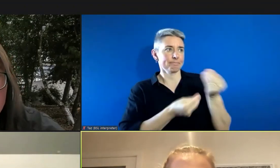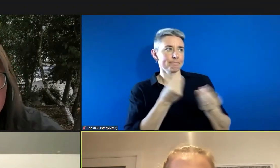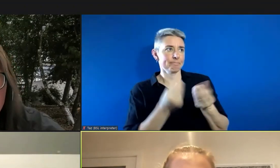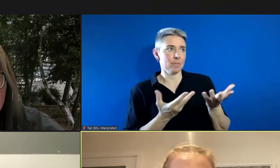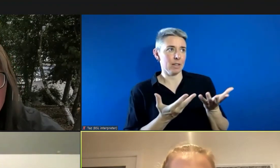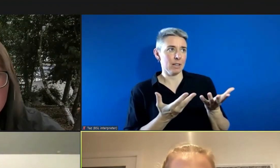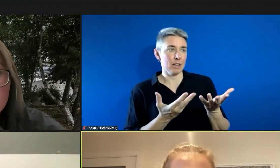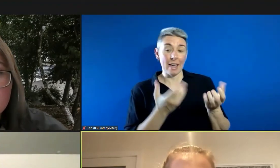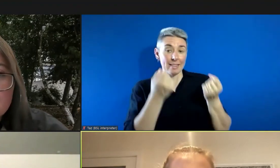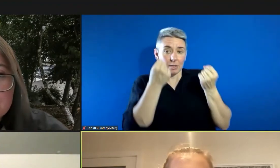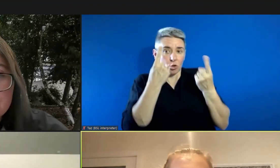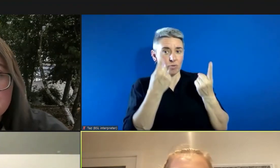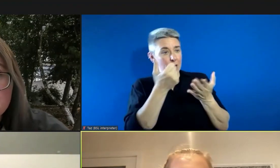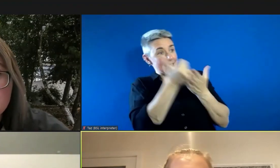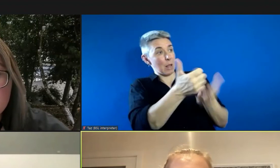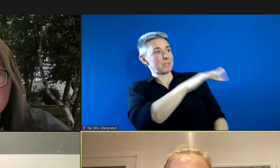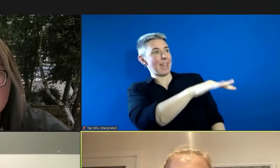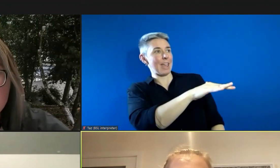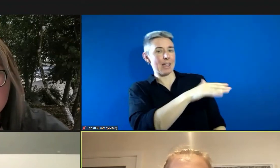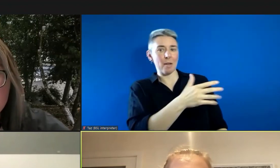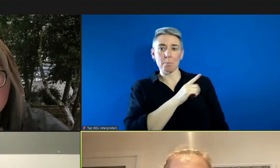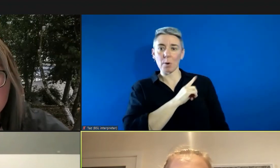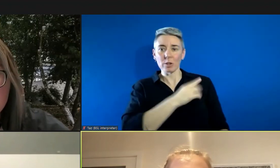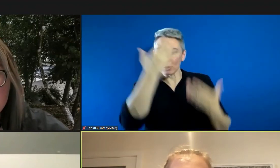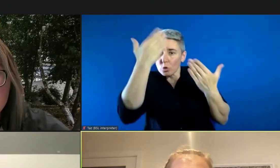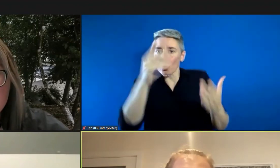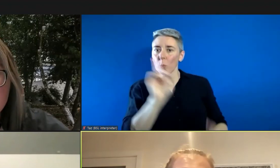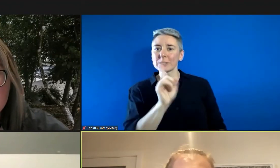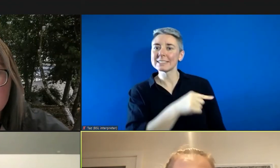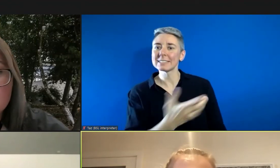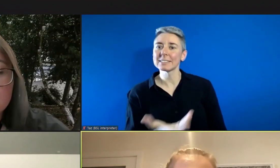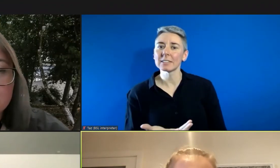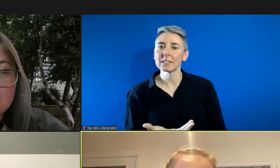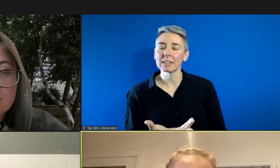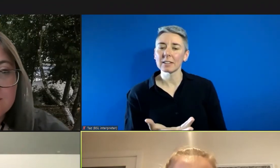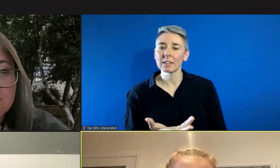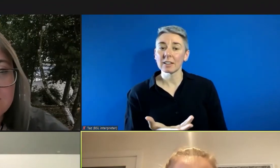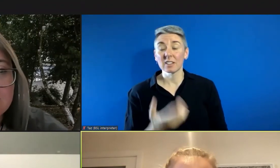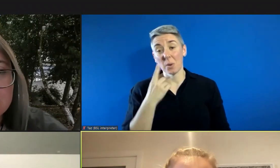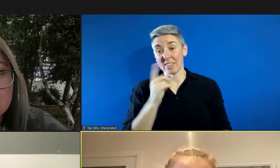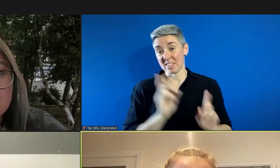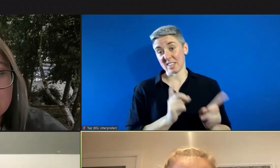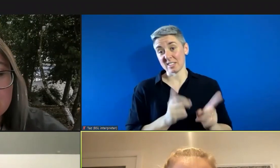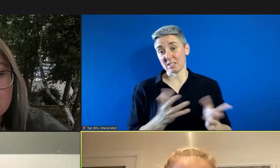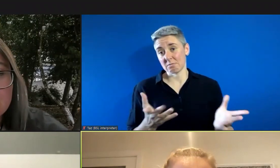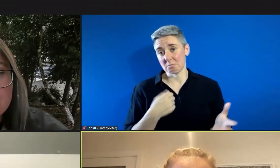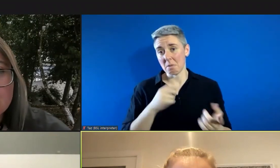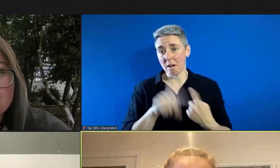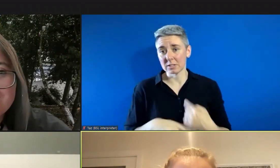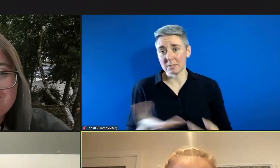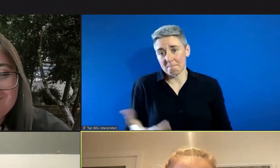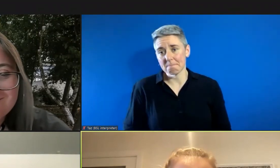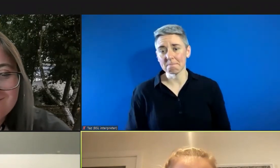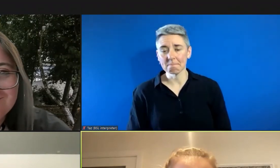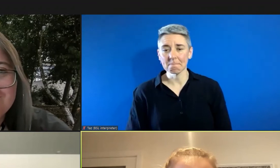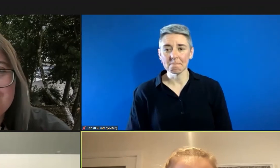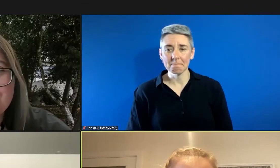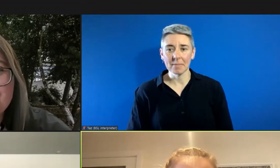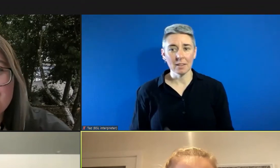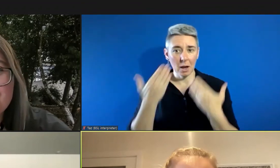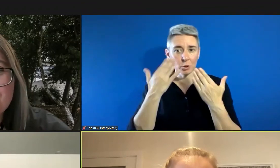help is there. So yeah, that's that would be my answer. I don't know if Stephanie has an answer.